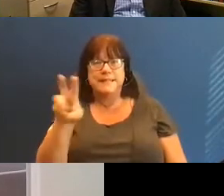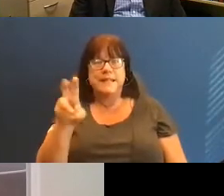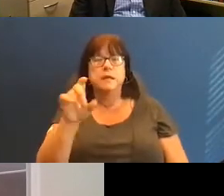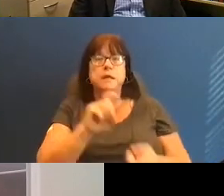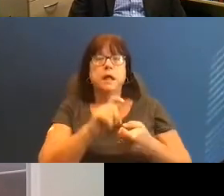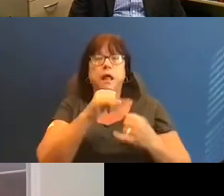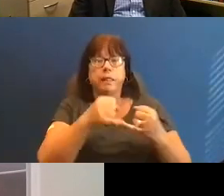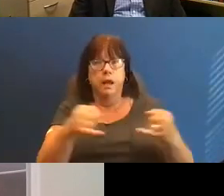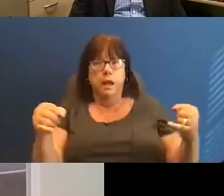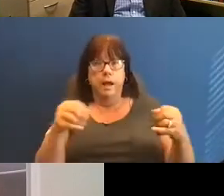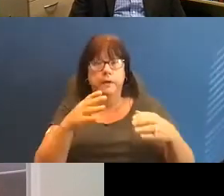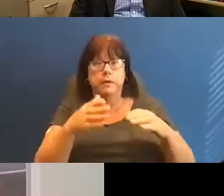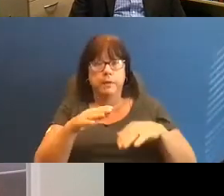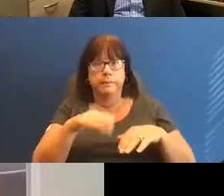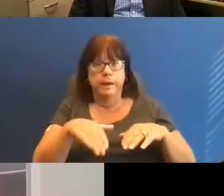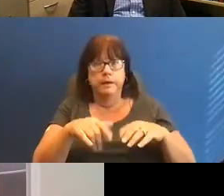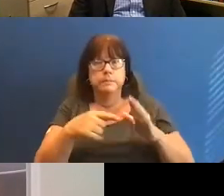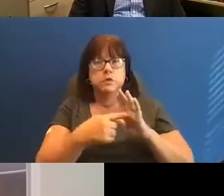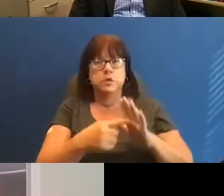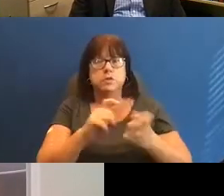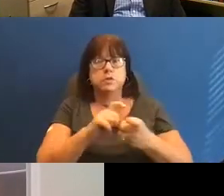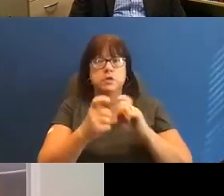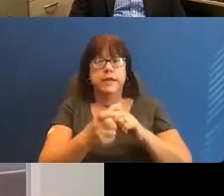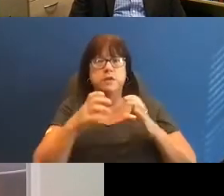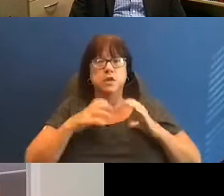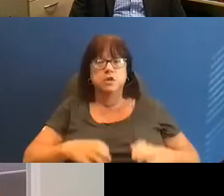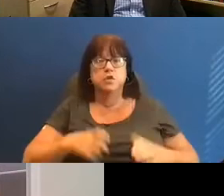overall during that 10-year period, showing that it rose 21% over that 10-year period.